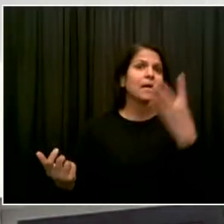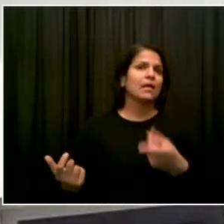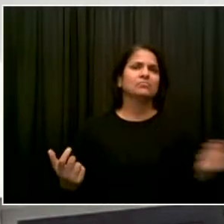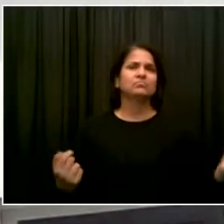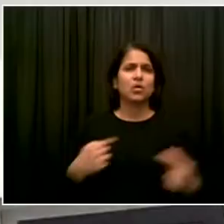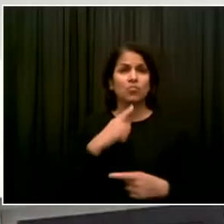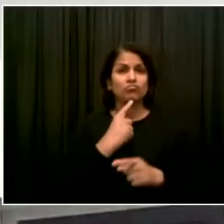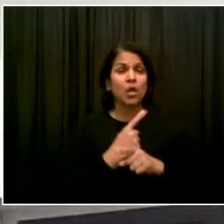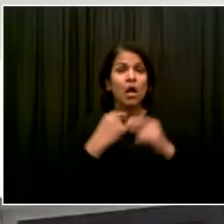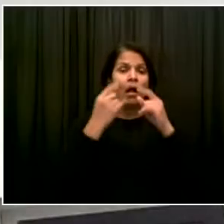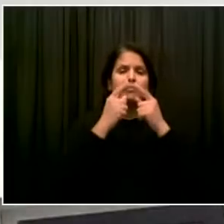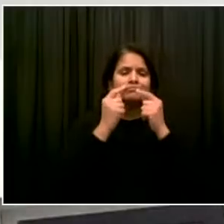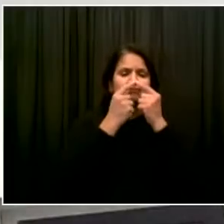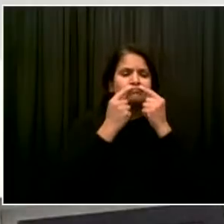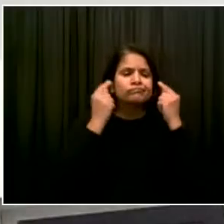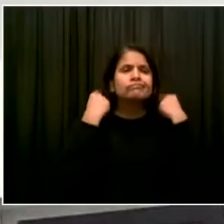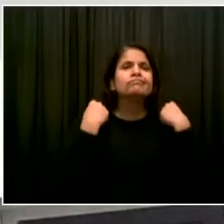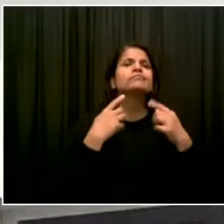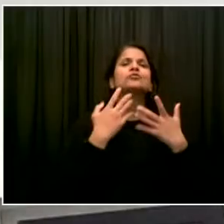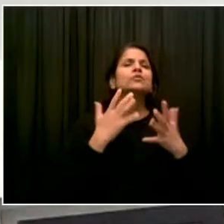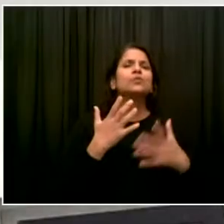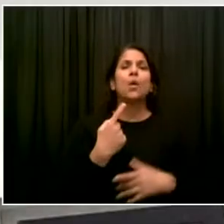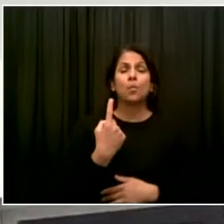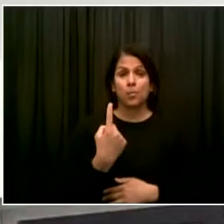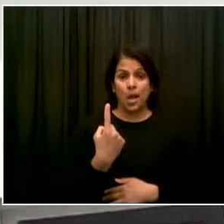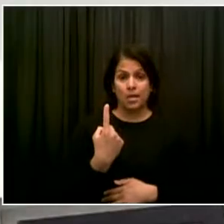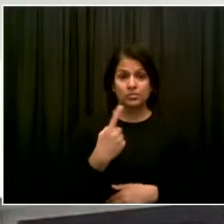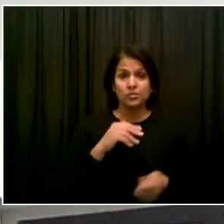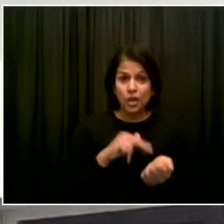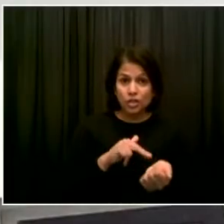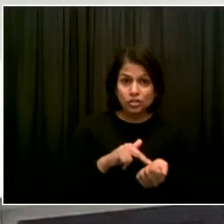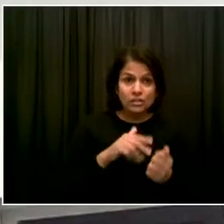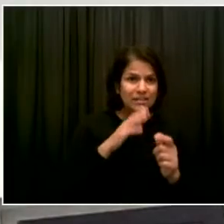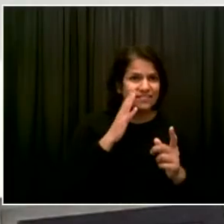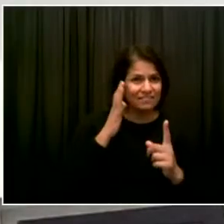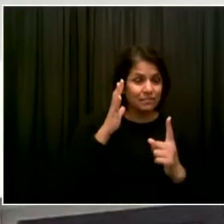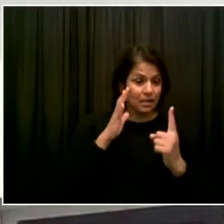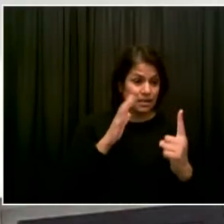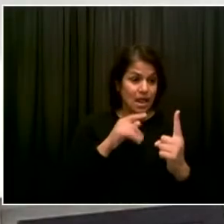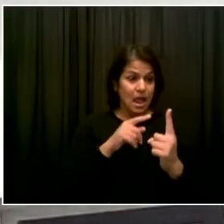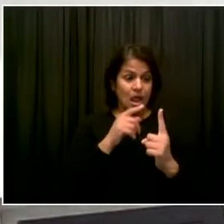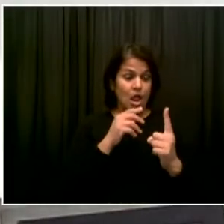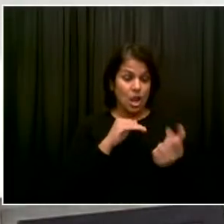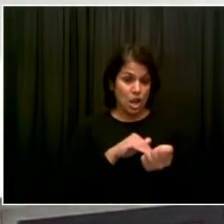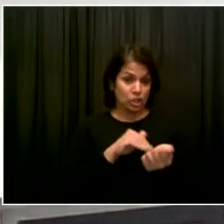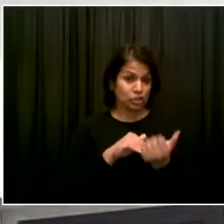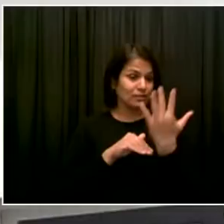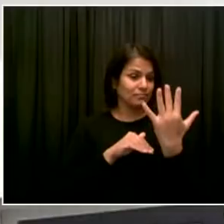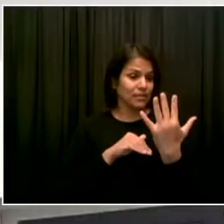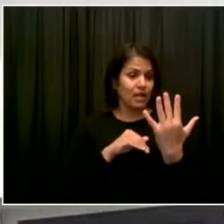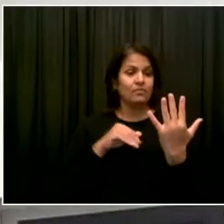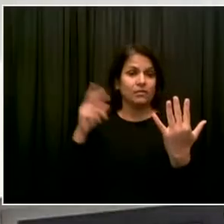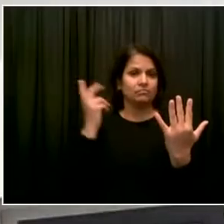CARE OF TWO PATIENTS. WHEN SOMEBY ODI JSUST NEEDING OXYGEN THEN ONE NURSE